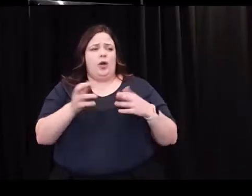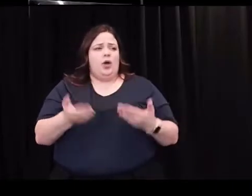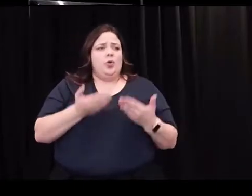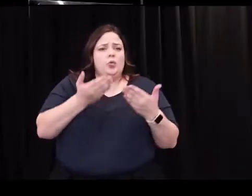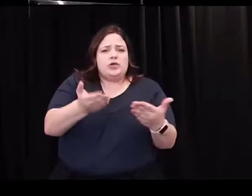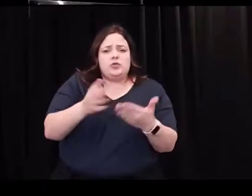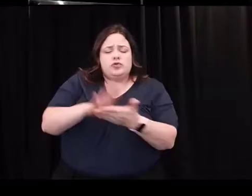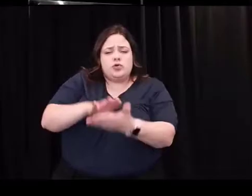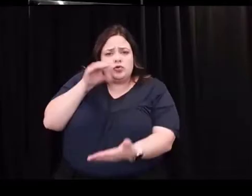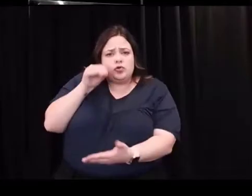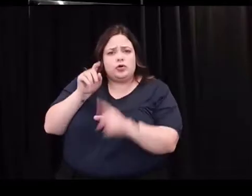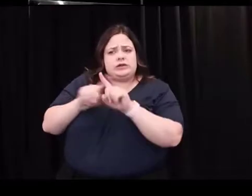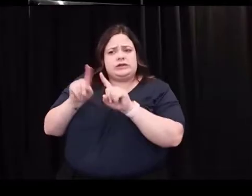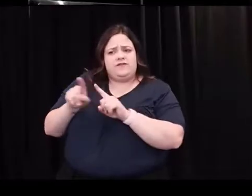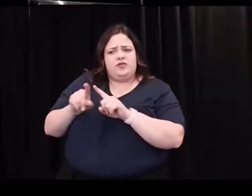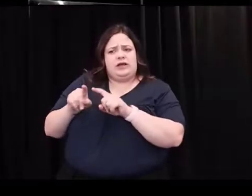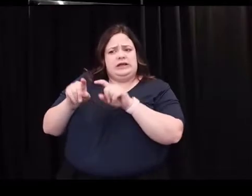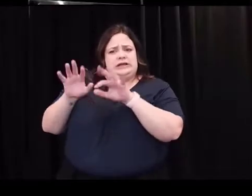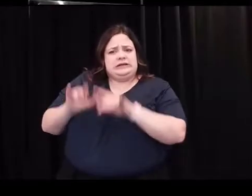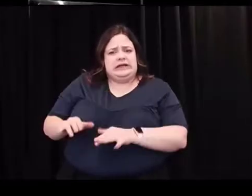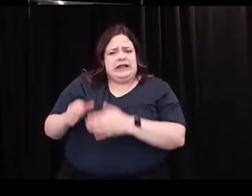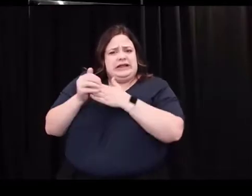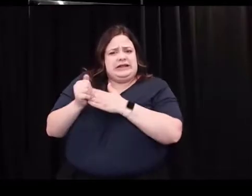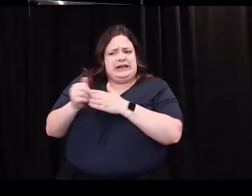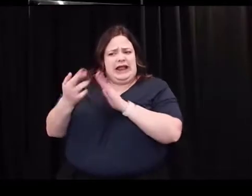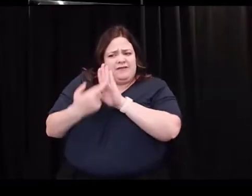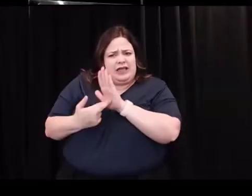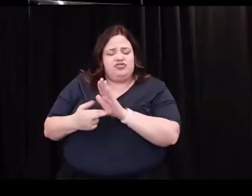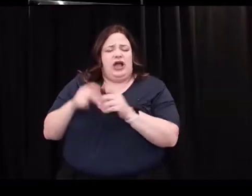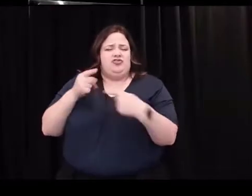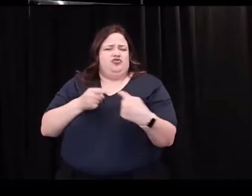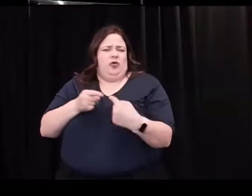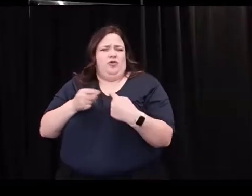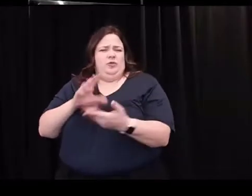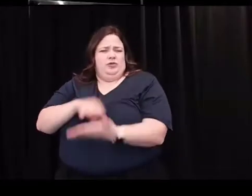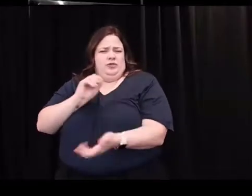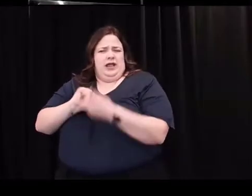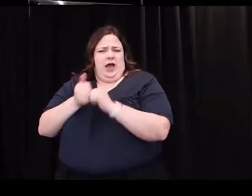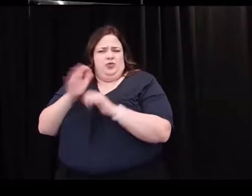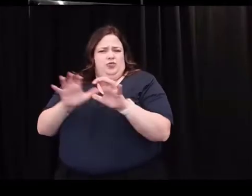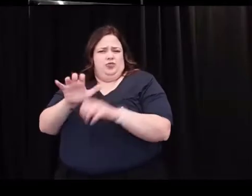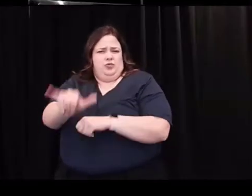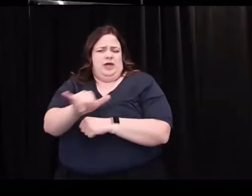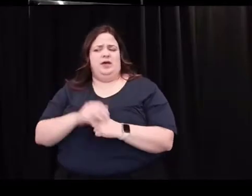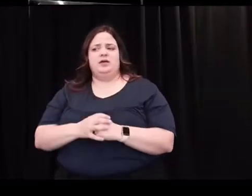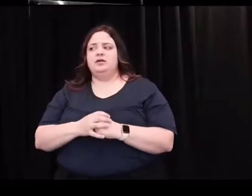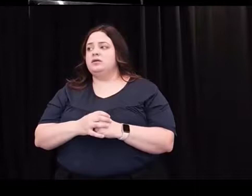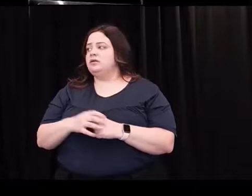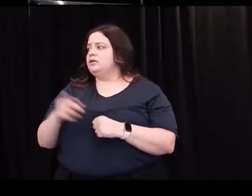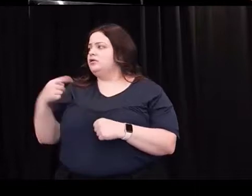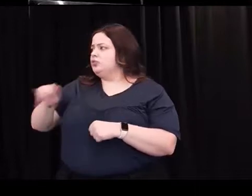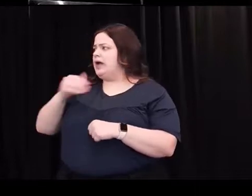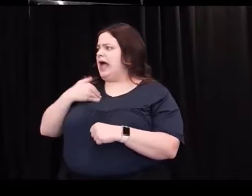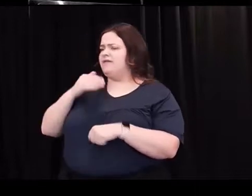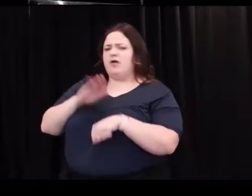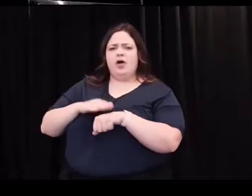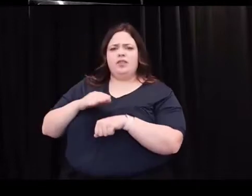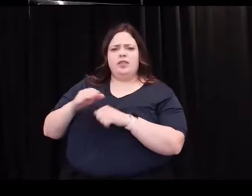navigation. I've struggled with finding out how to do that. Do you guys have one on the website? Okay